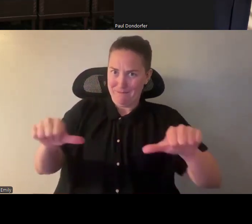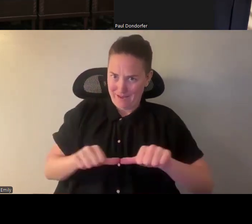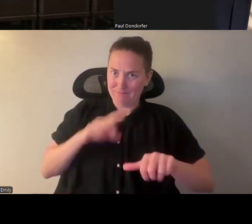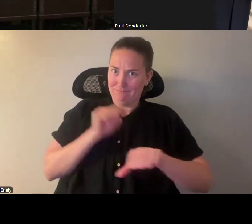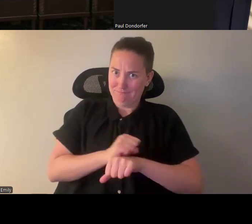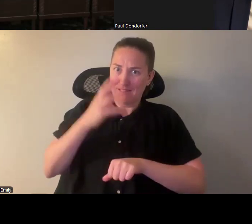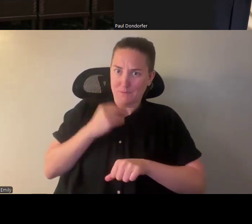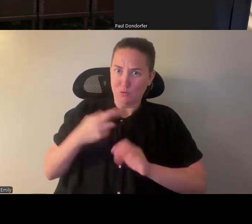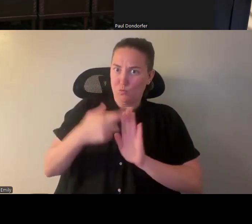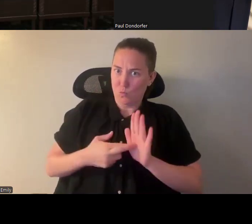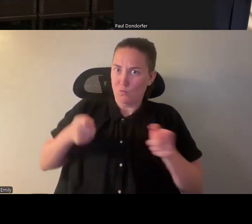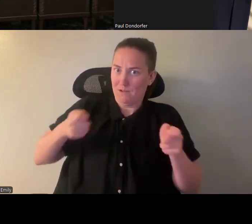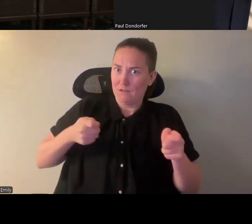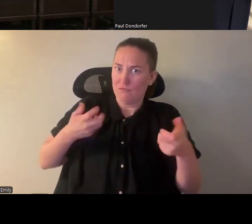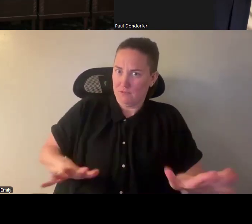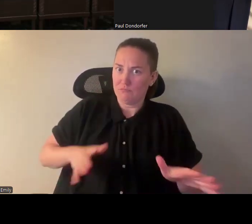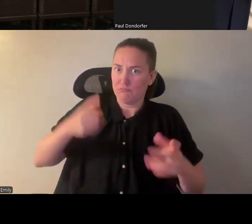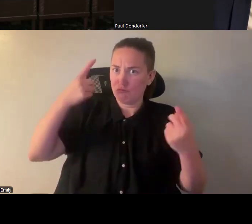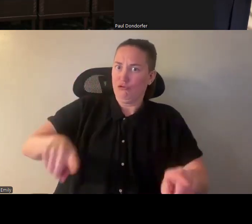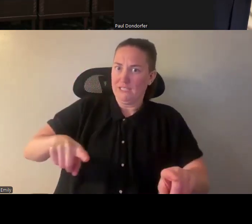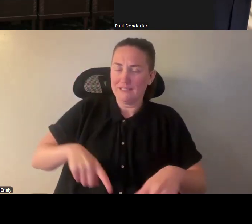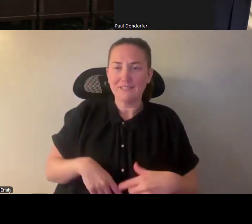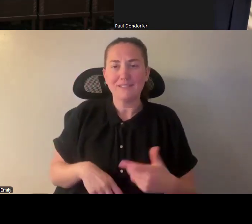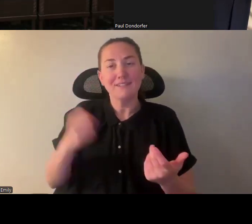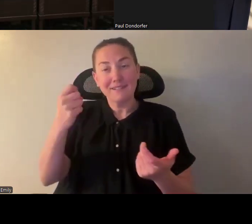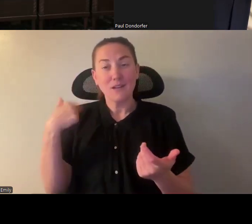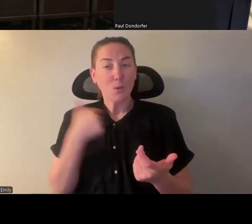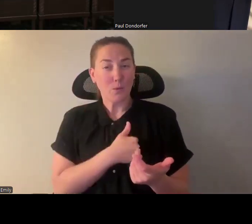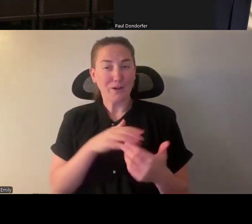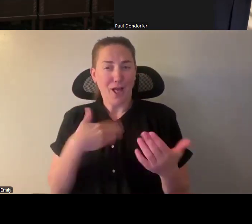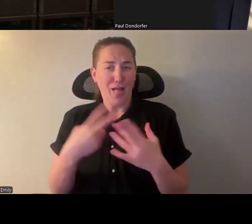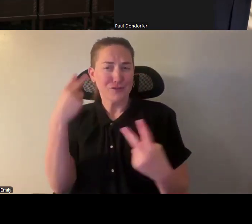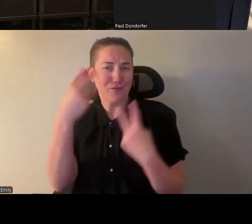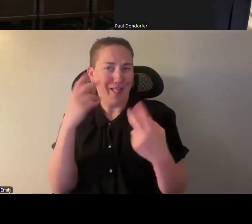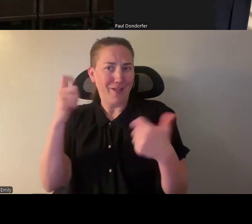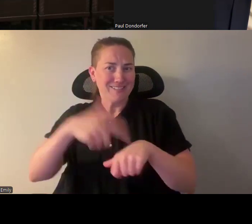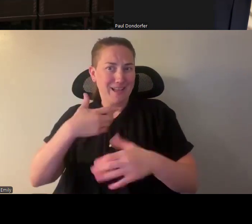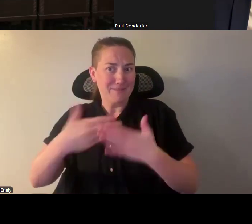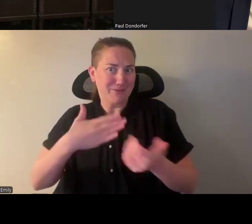reason since I mean we're all being completely surveiled all the time everywhere practically